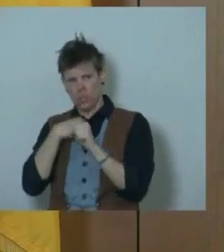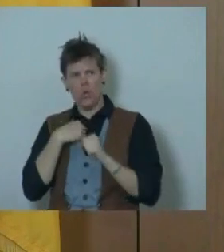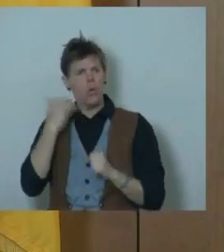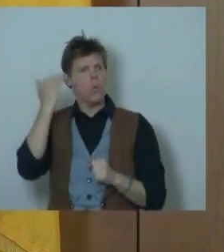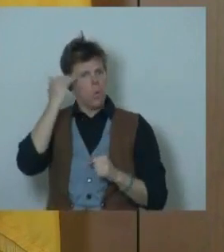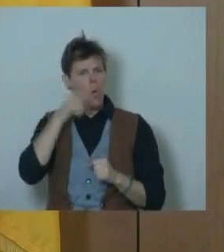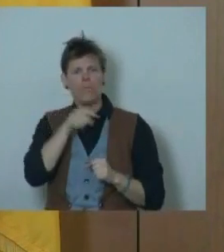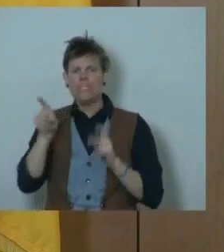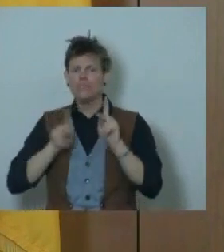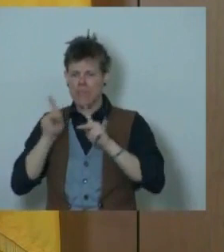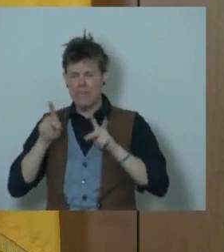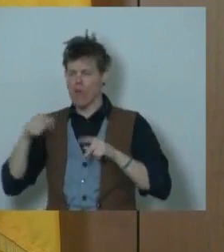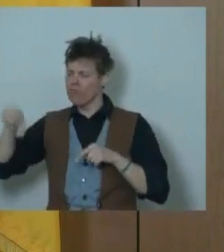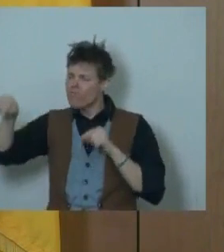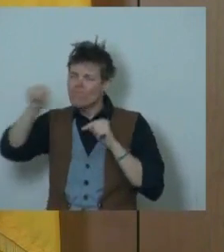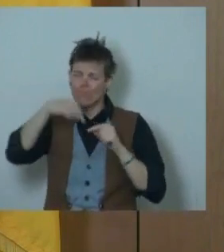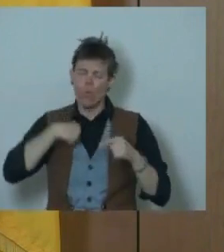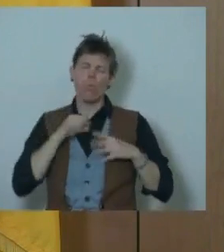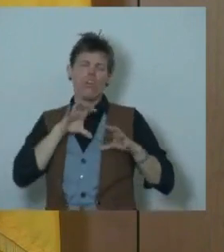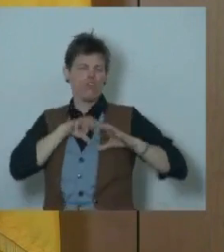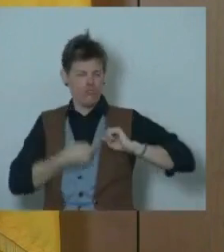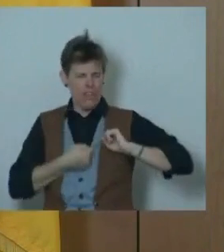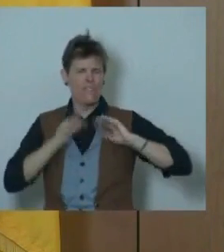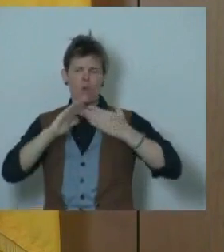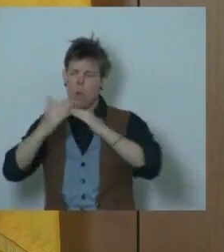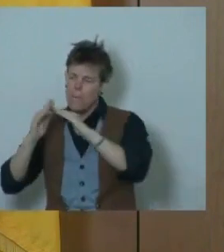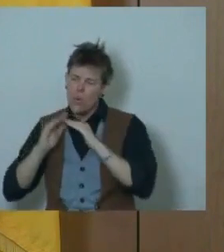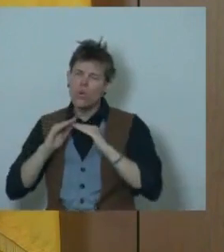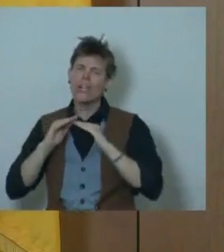I DON’T GET ACCESS TO IT.